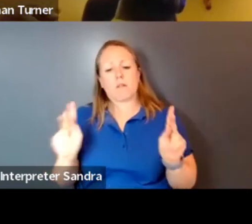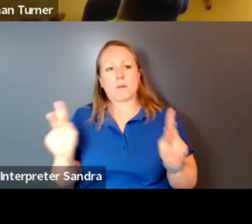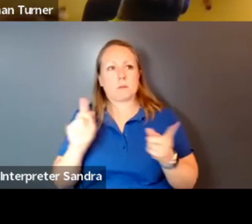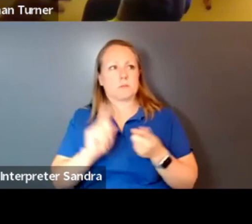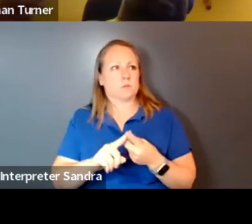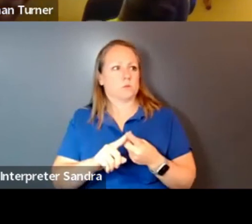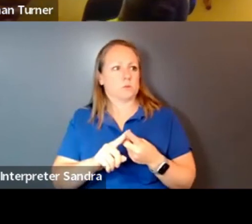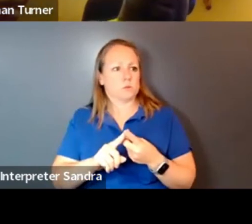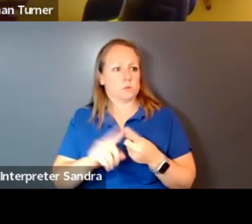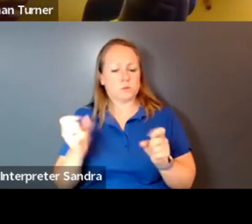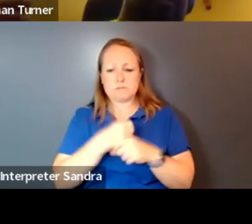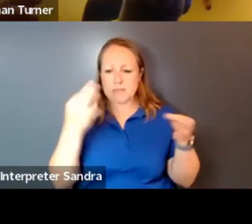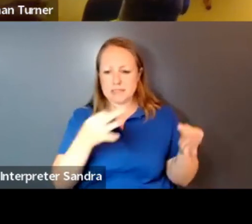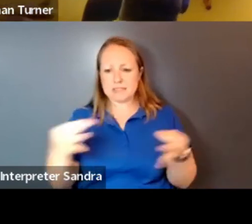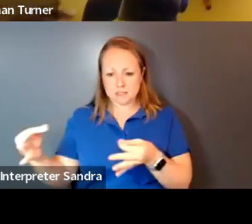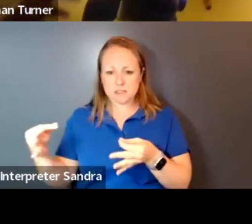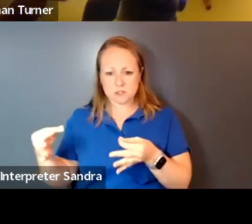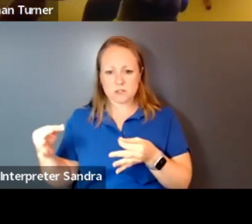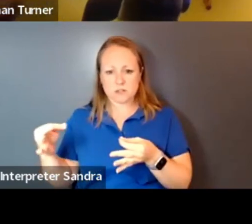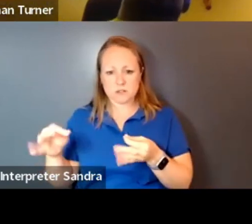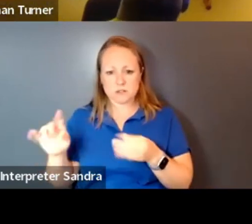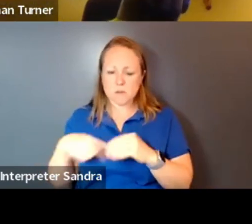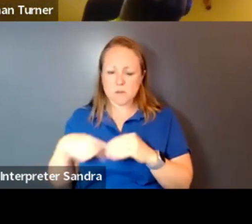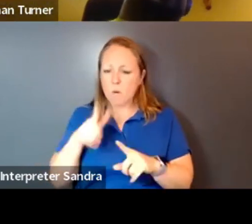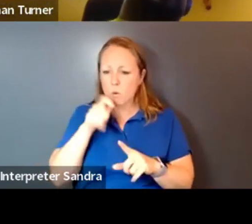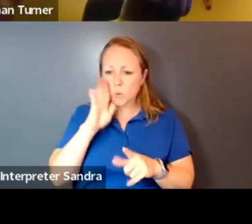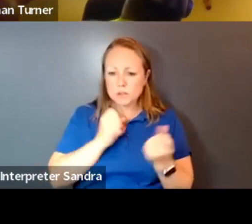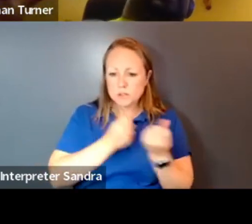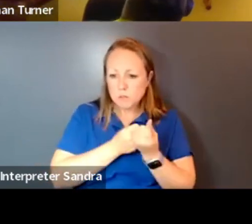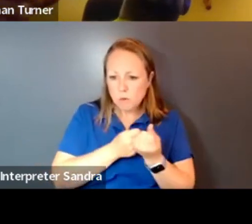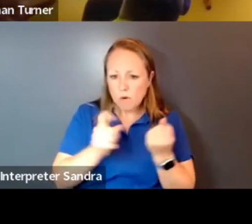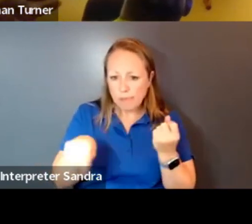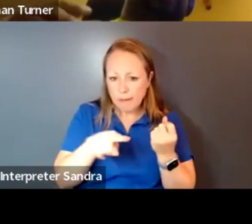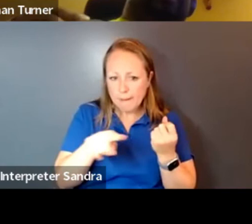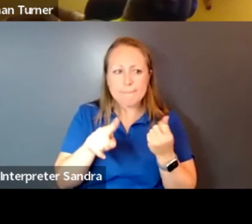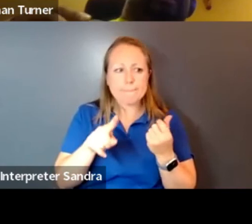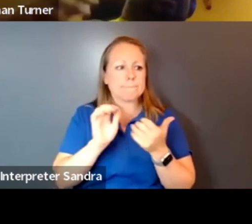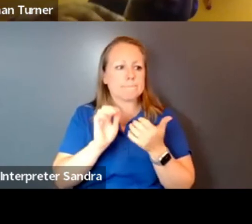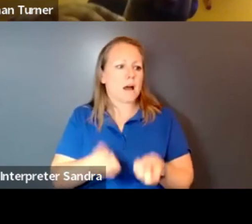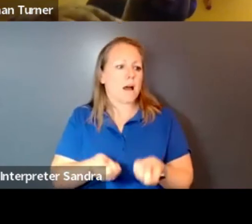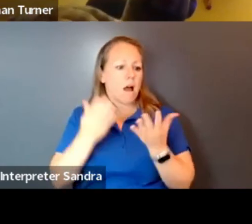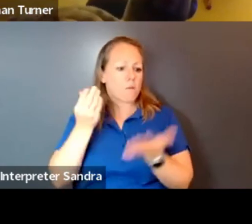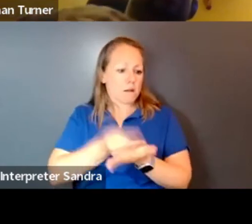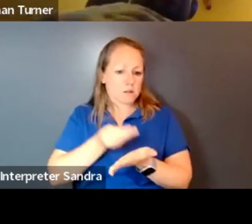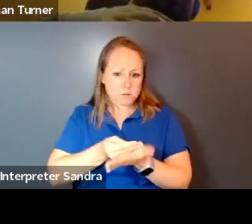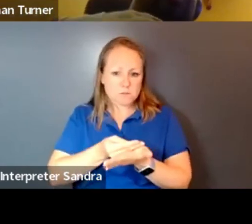those decisions about you who's going to support them, and how much money are they going to